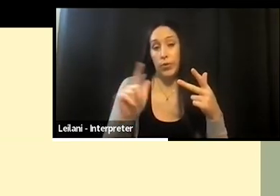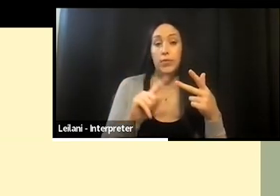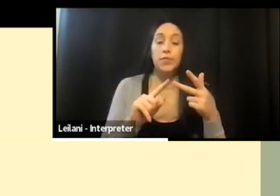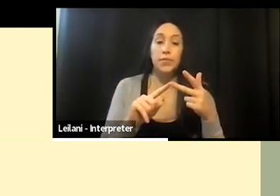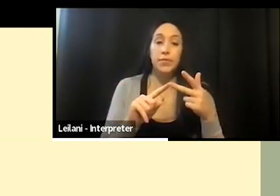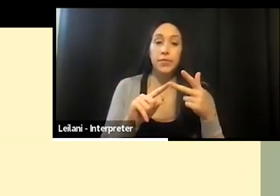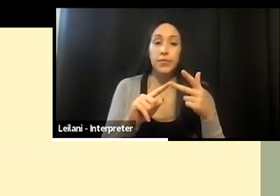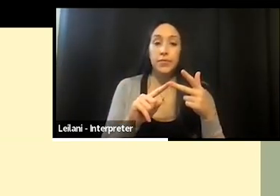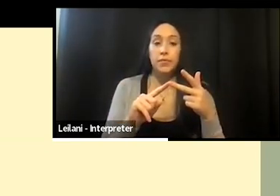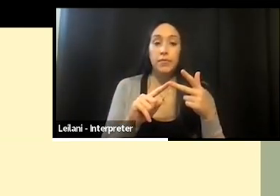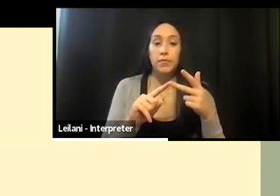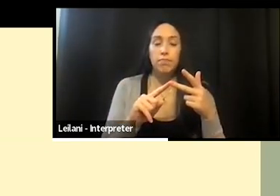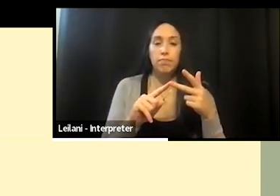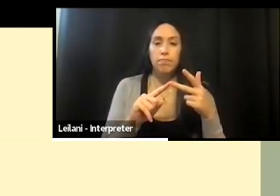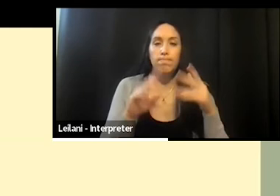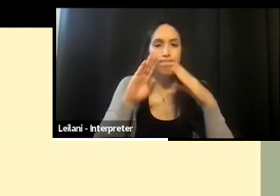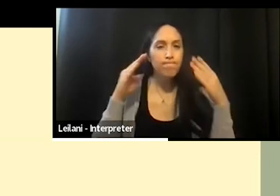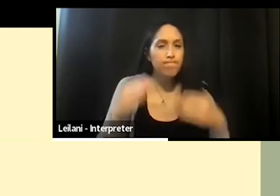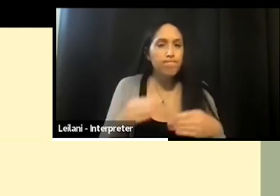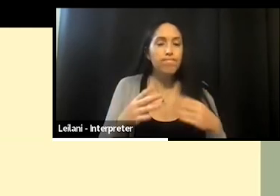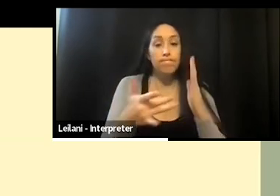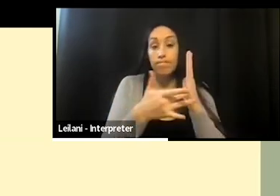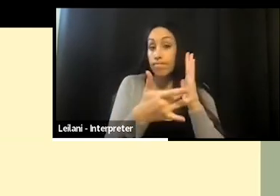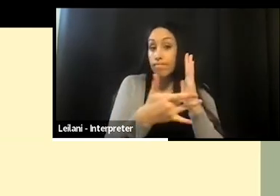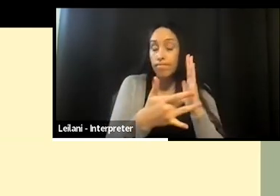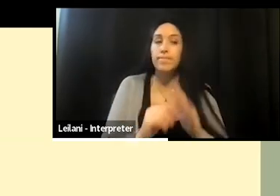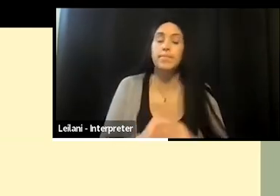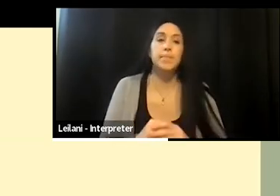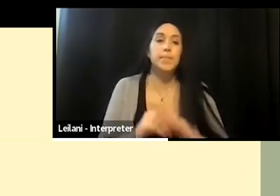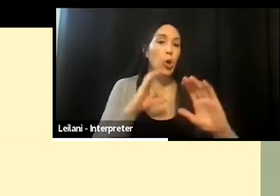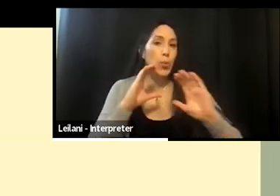And we're gonna look at technology, effective communication